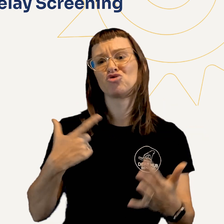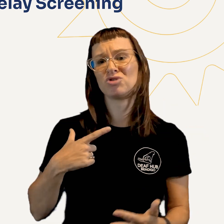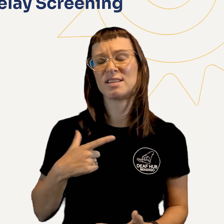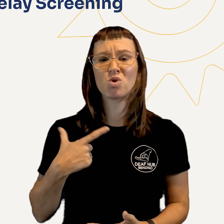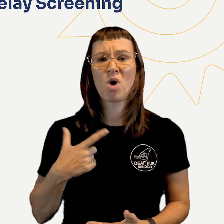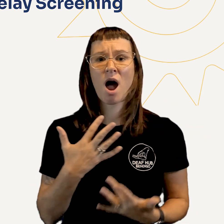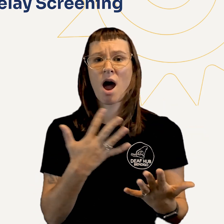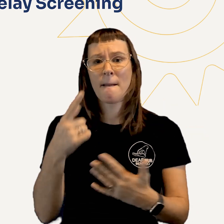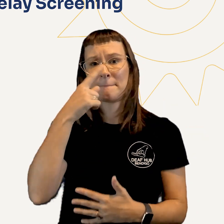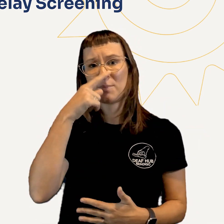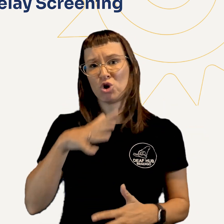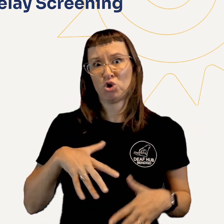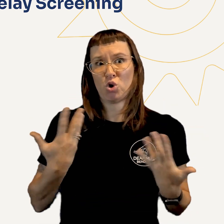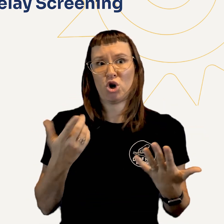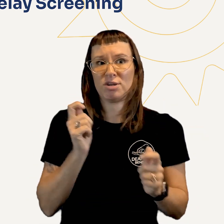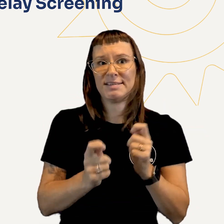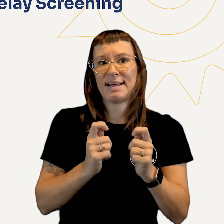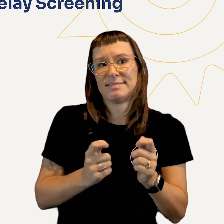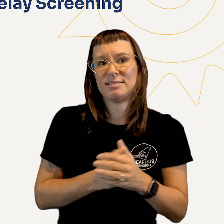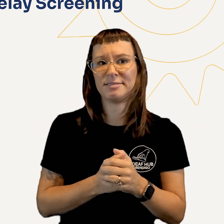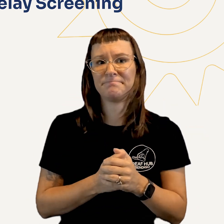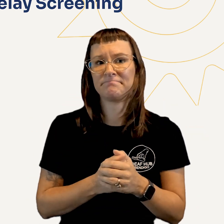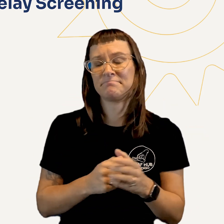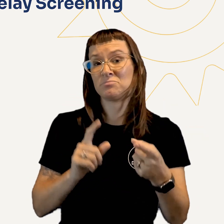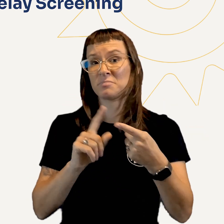There are lots of reasons people may be putting off getting their cervical screening test.